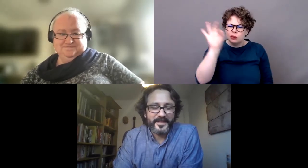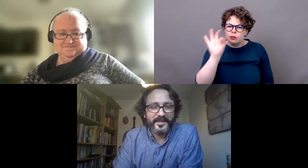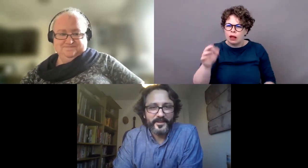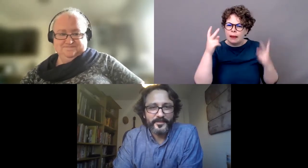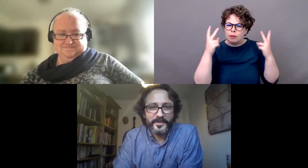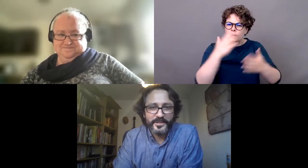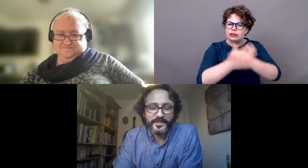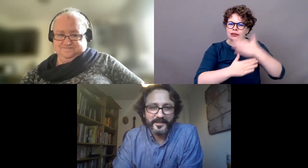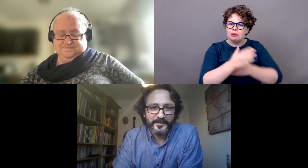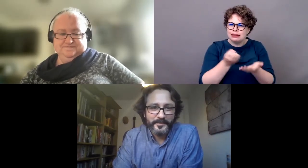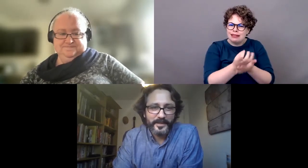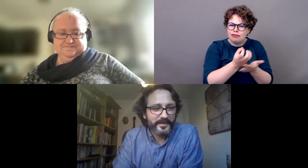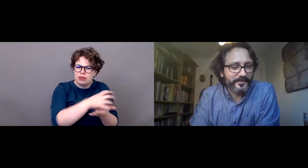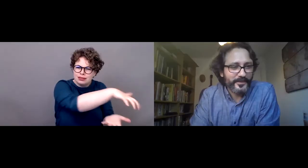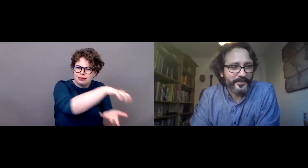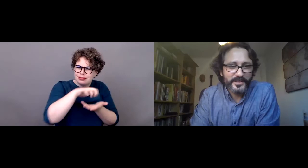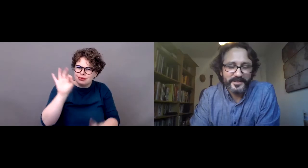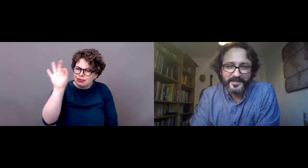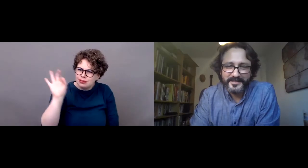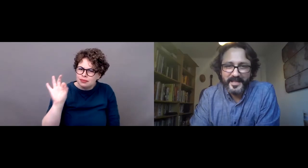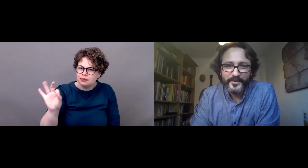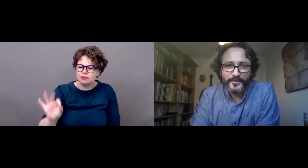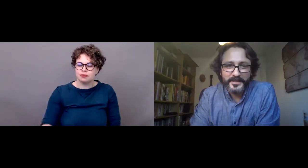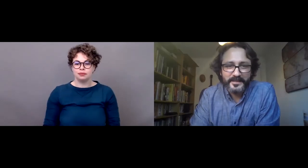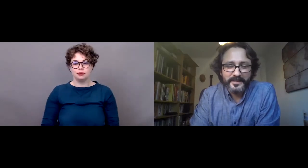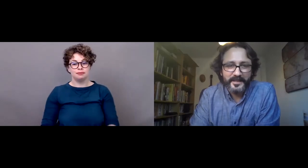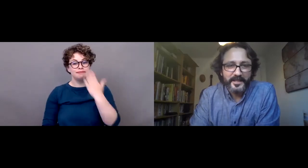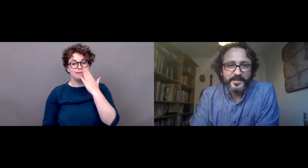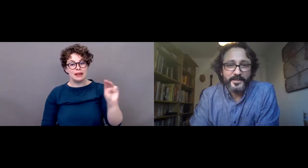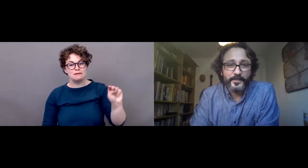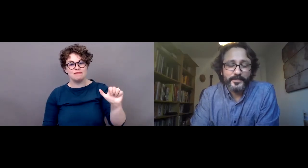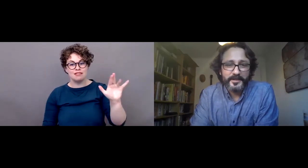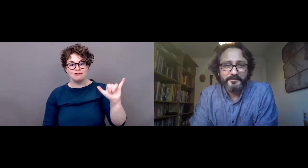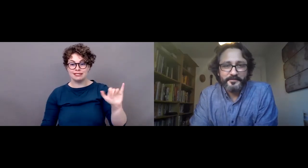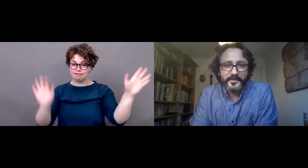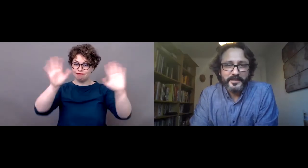Christian Modino Hok: Thank you very much Mary for your question and Hello everyone.